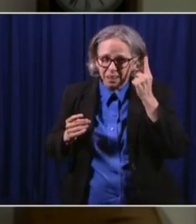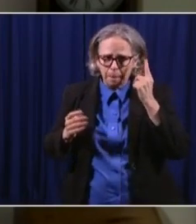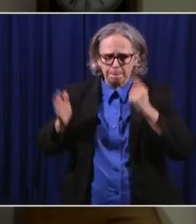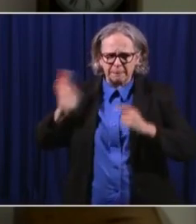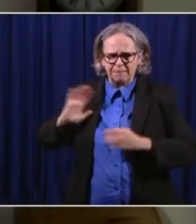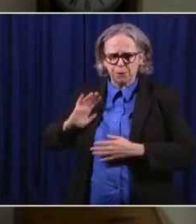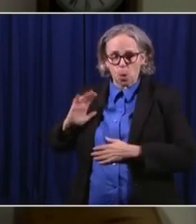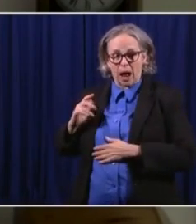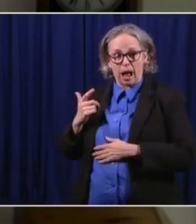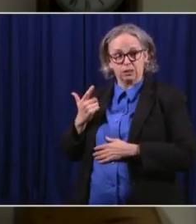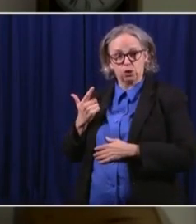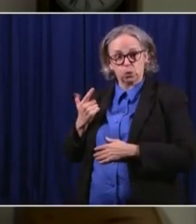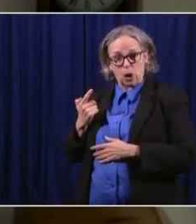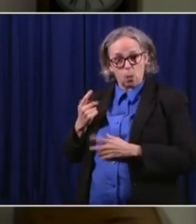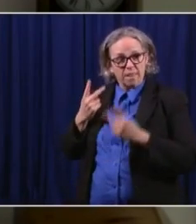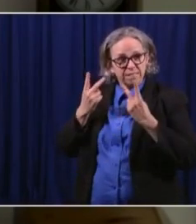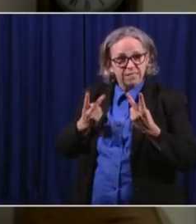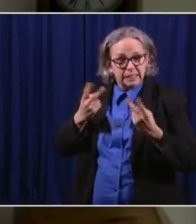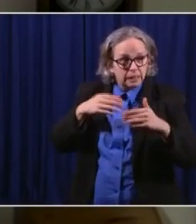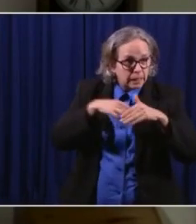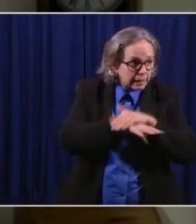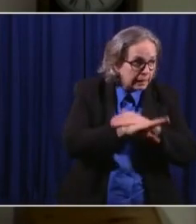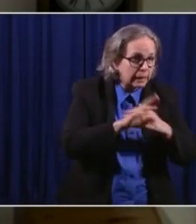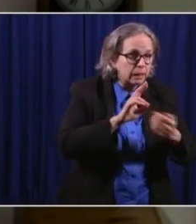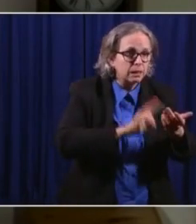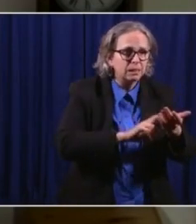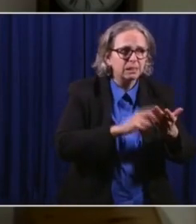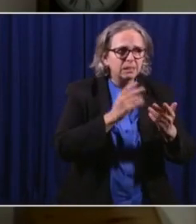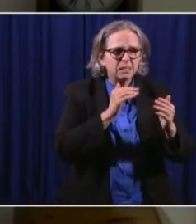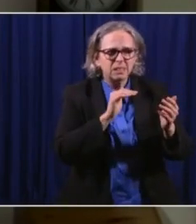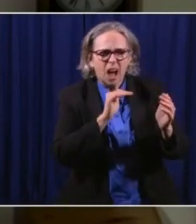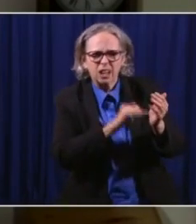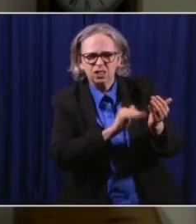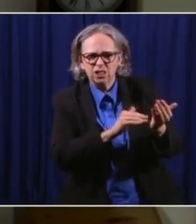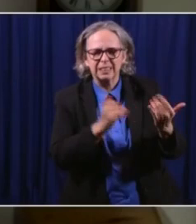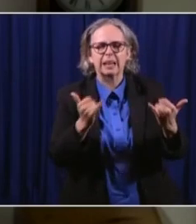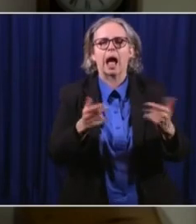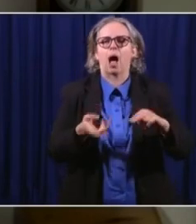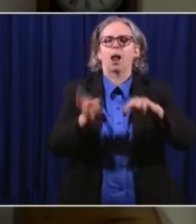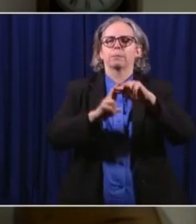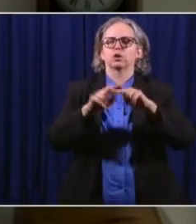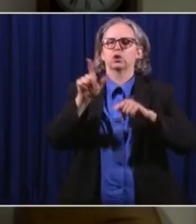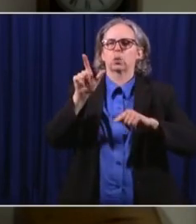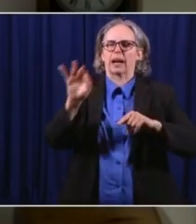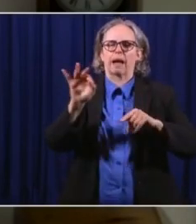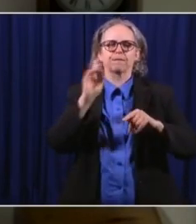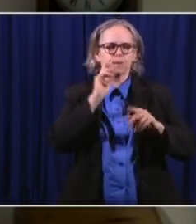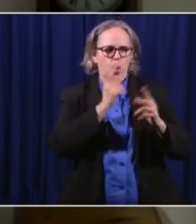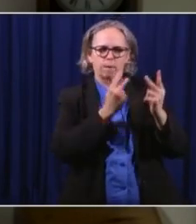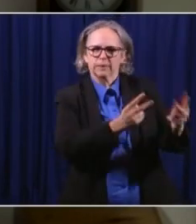THEY'RE AT 110. THEY WENT FROM AN AVERAGE OF 21 OUTPATIENT VISITS PER DAY TO 29